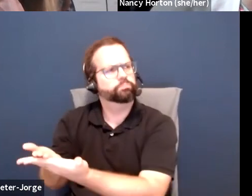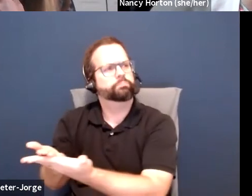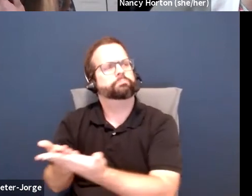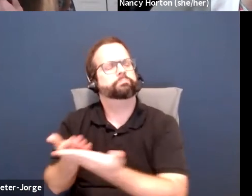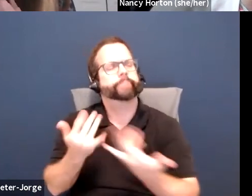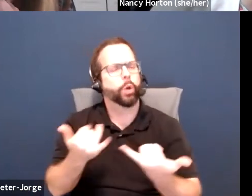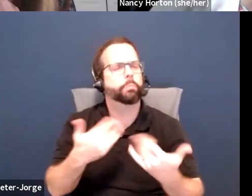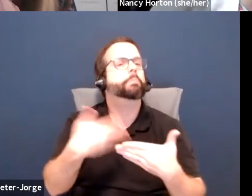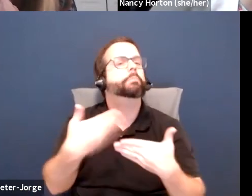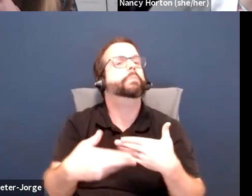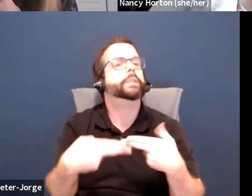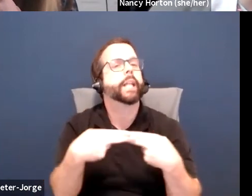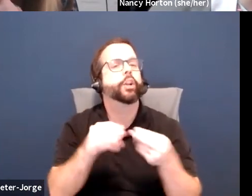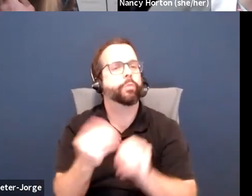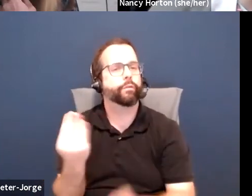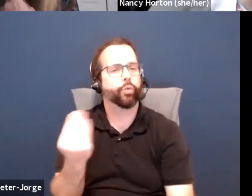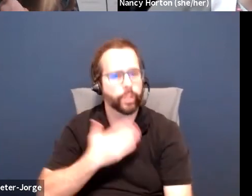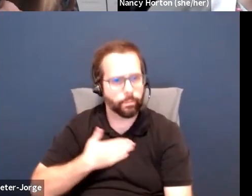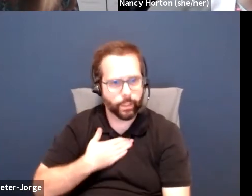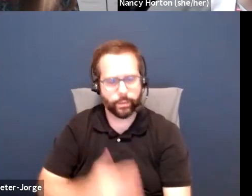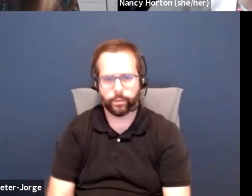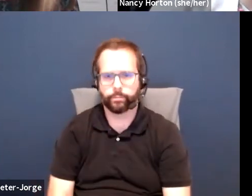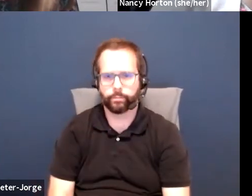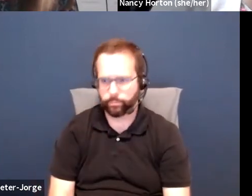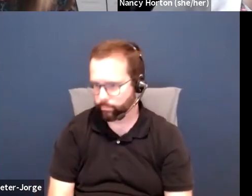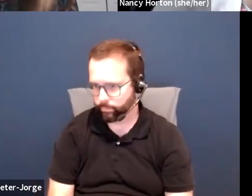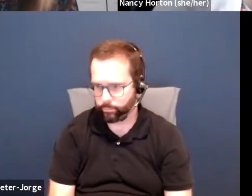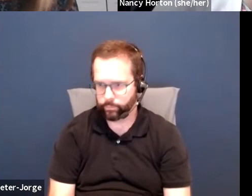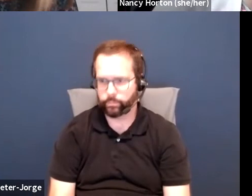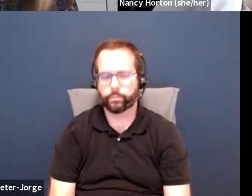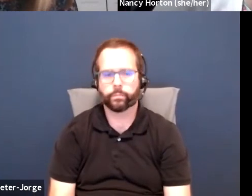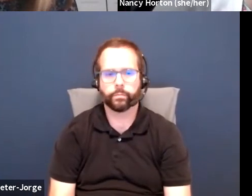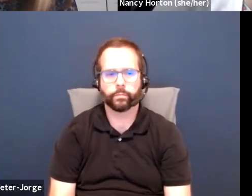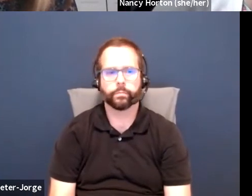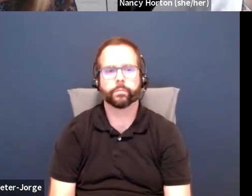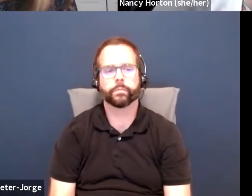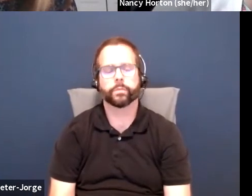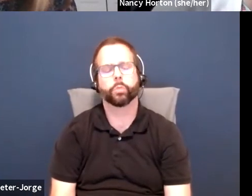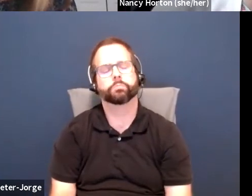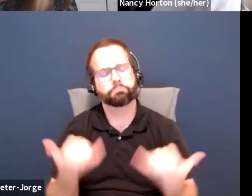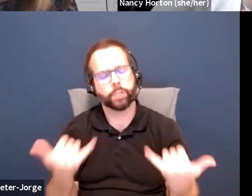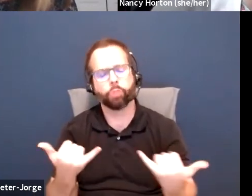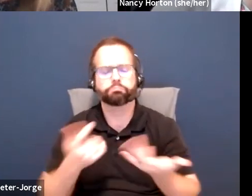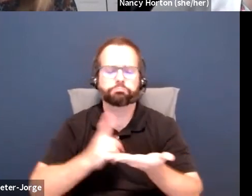to zero in and get down to brass tax